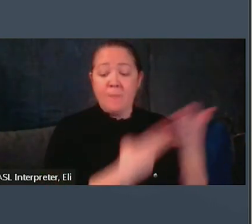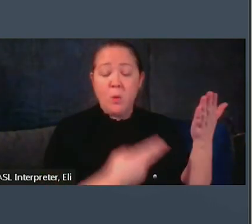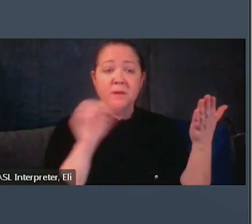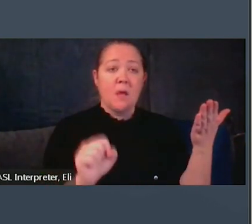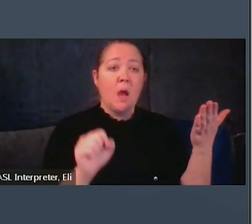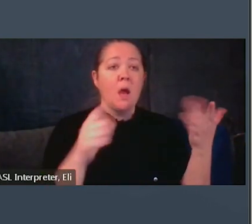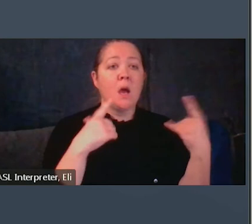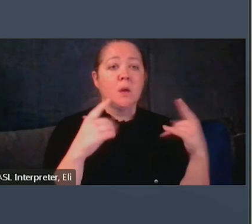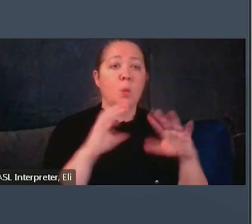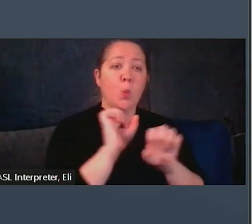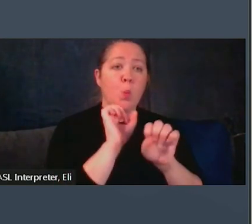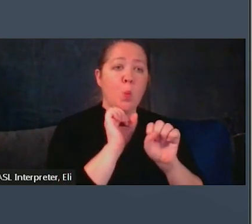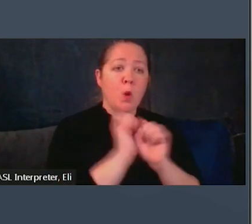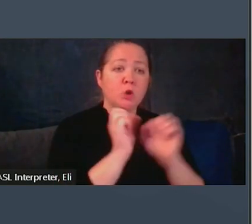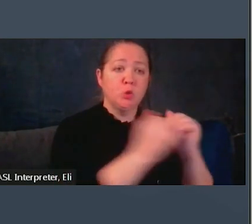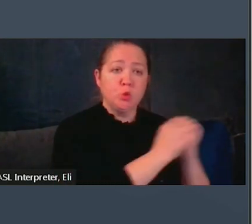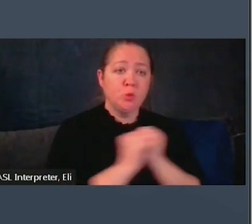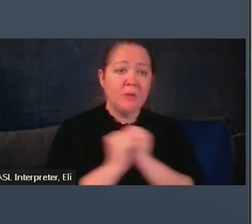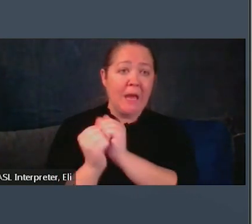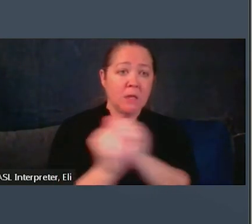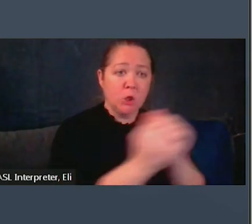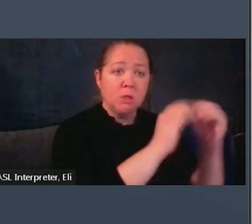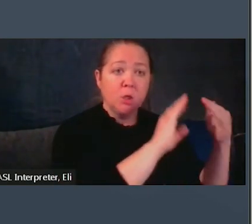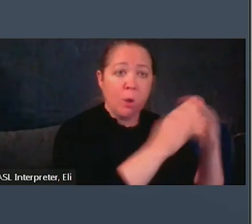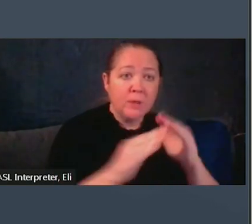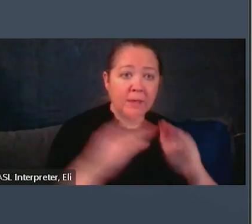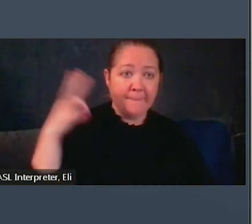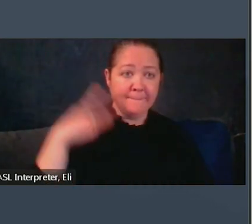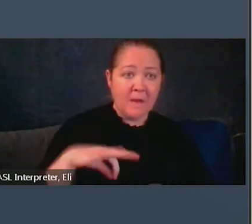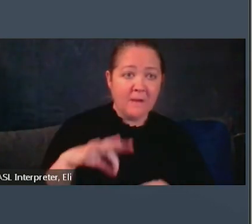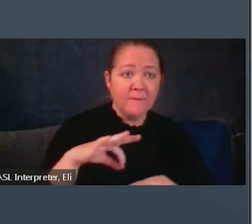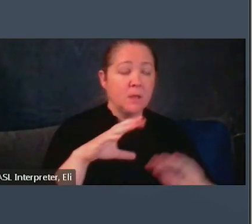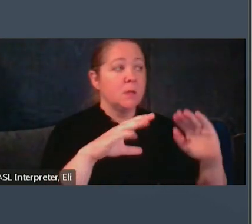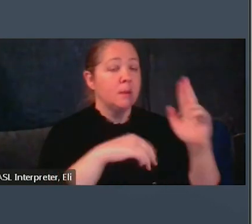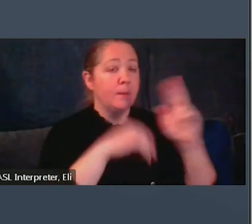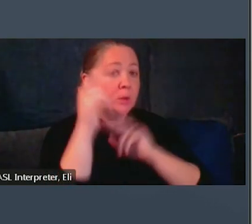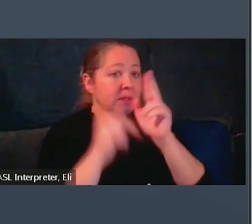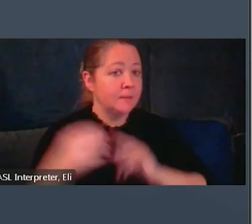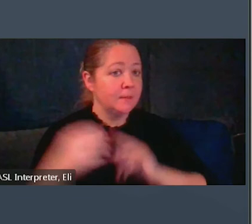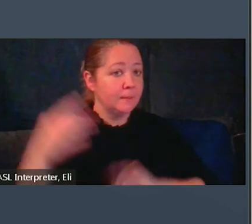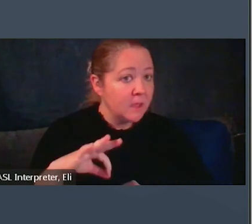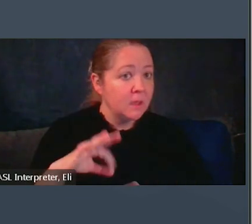that it would benefit both entities and listening to one another so that it works for everybody.